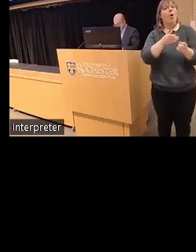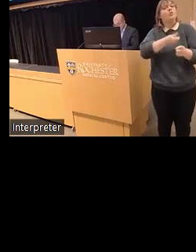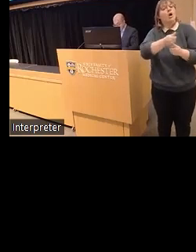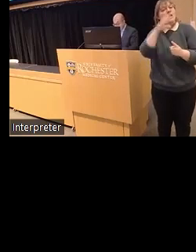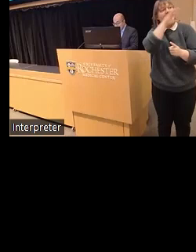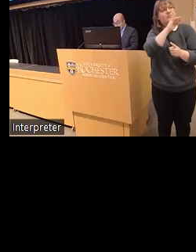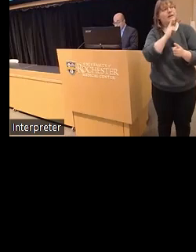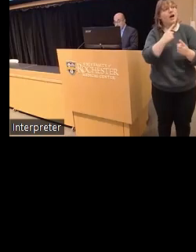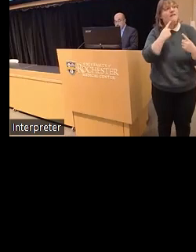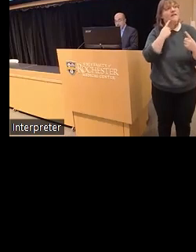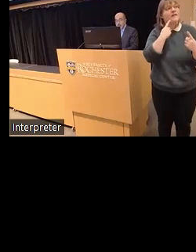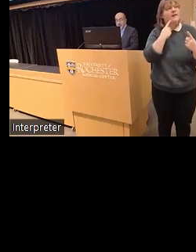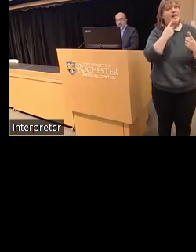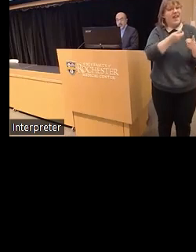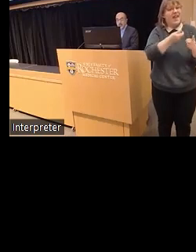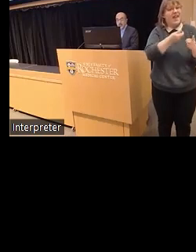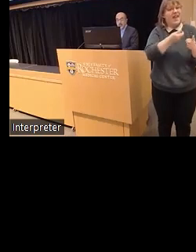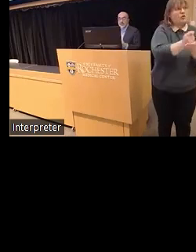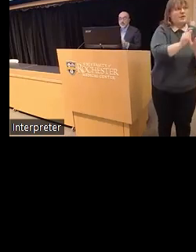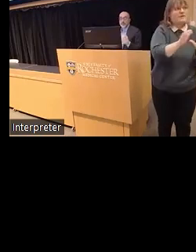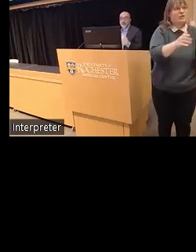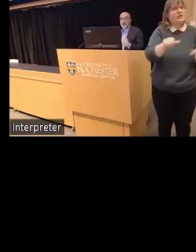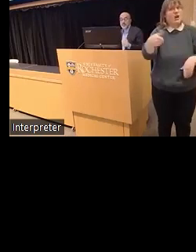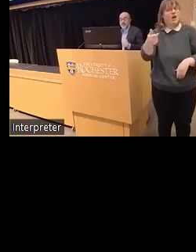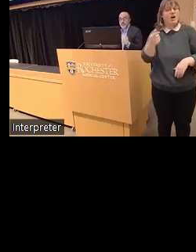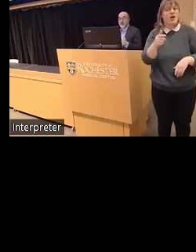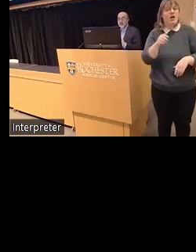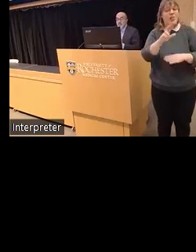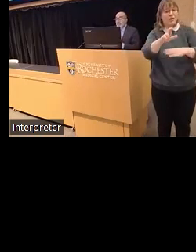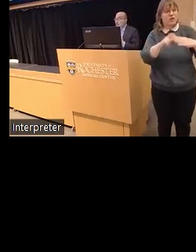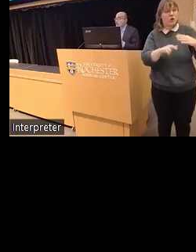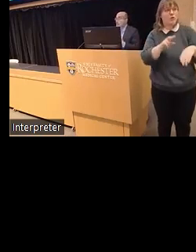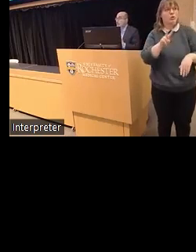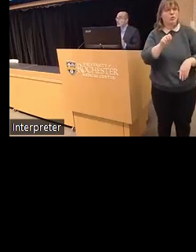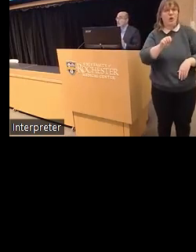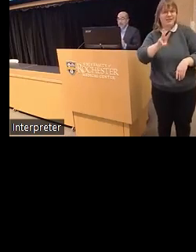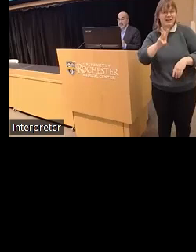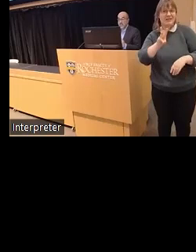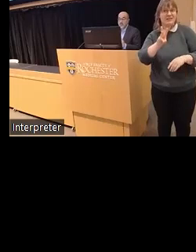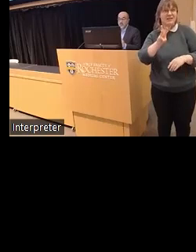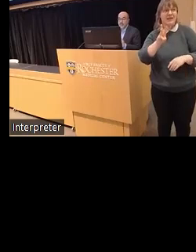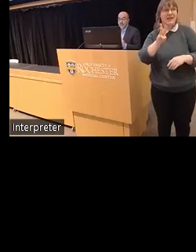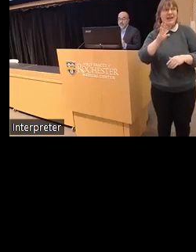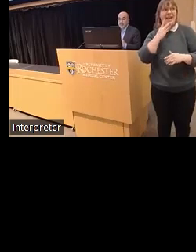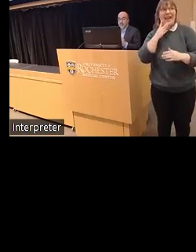versus another and the odds ratio was 2.6 in favor of medical marijuana so that means is that the